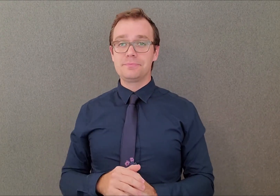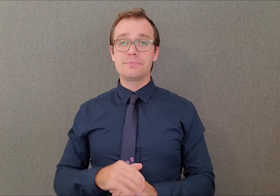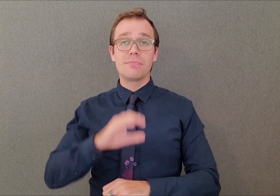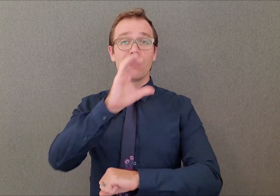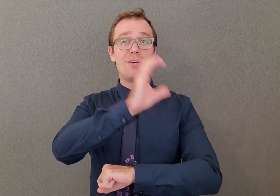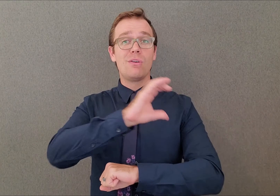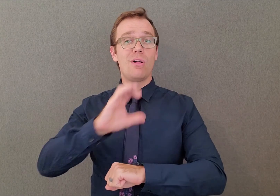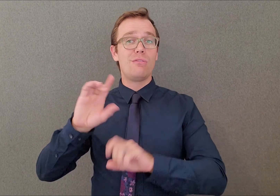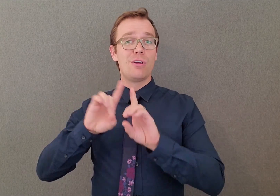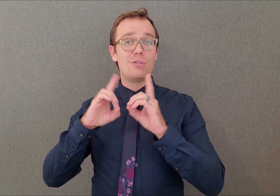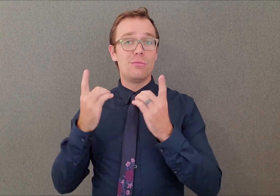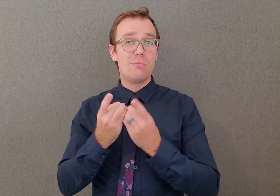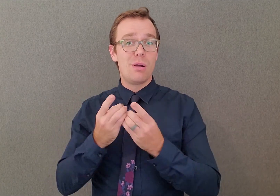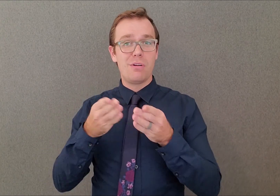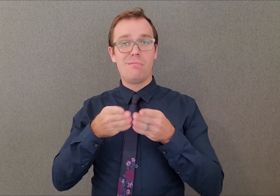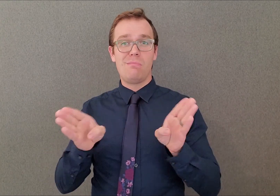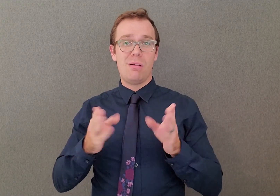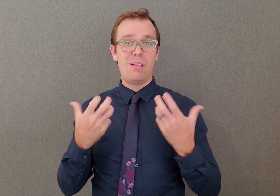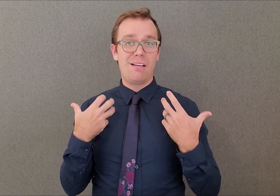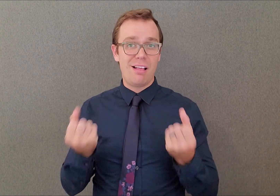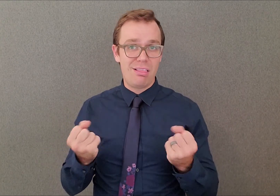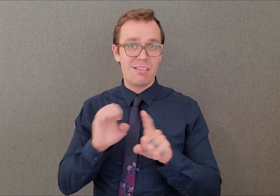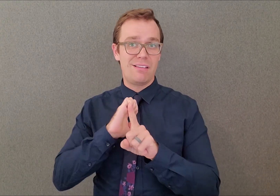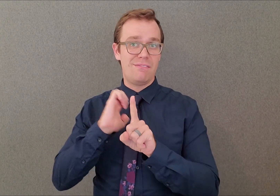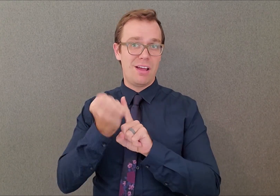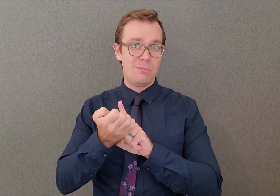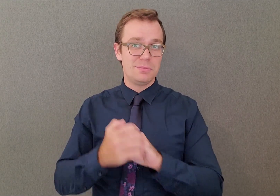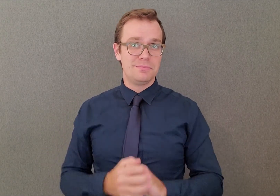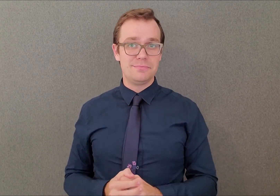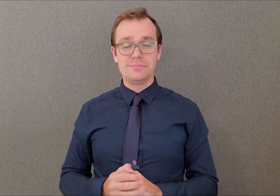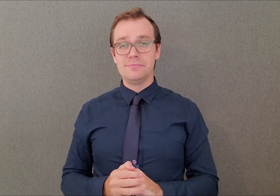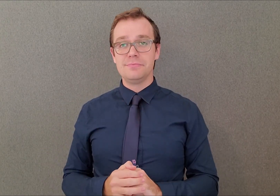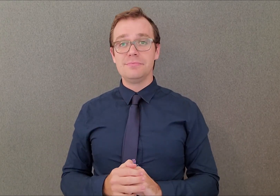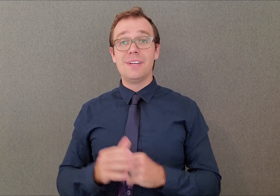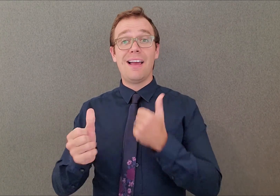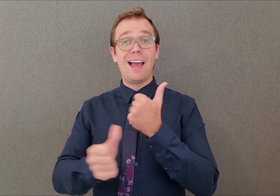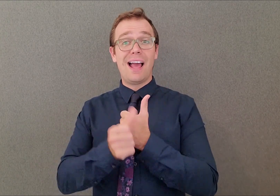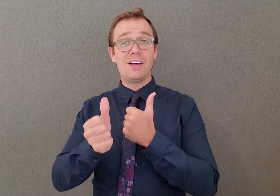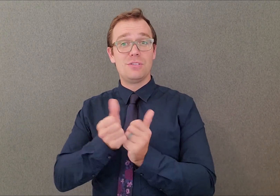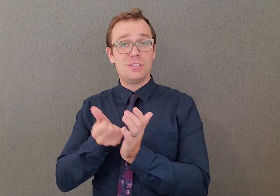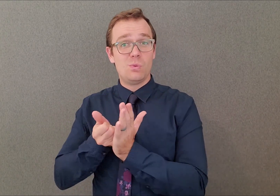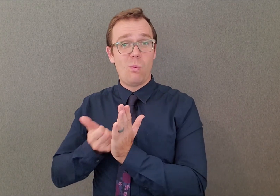Colorado Department of Public Health and Environment, Hazardous Waste Program,